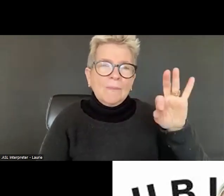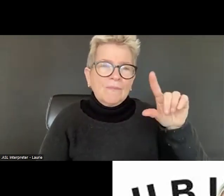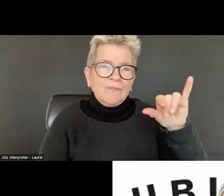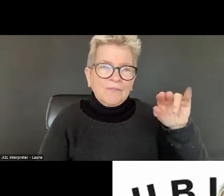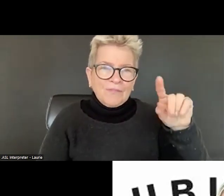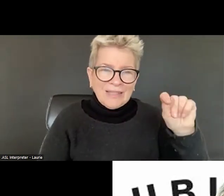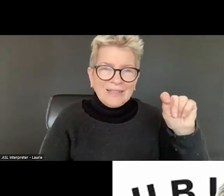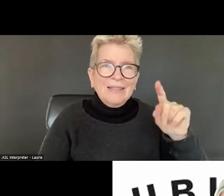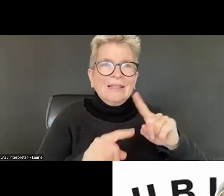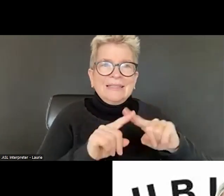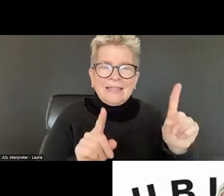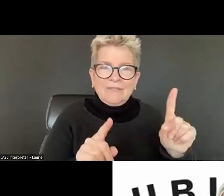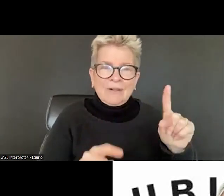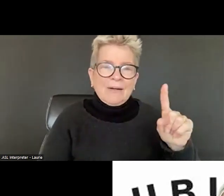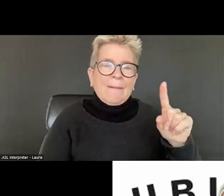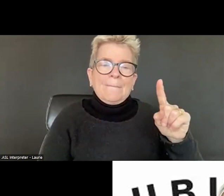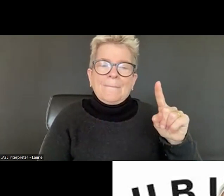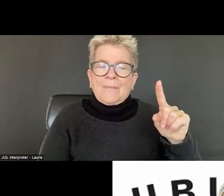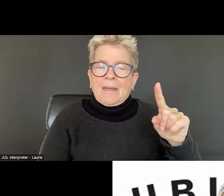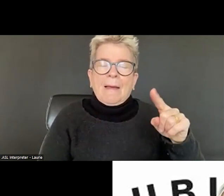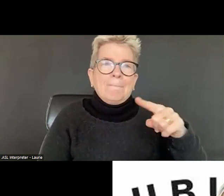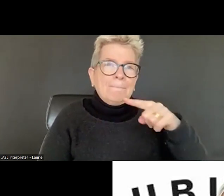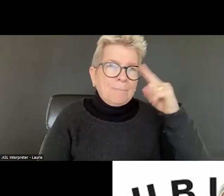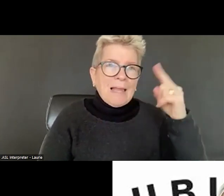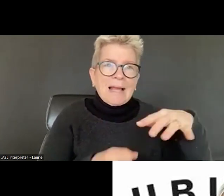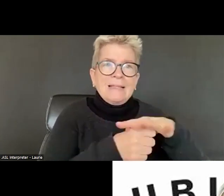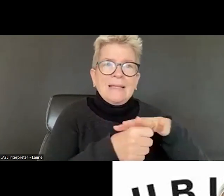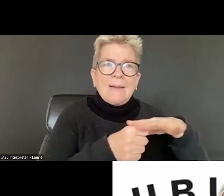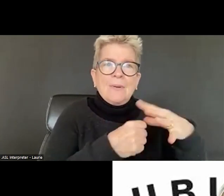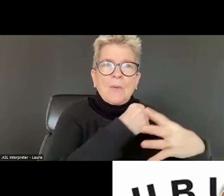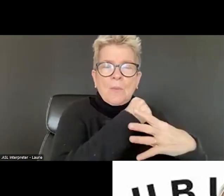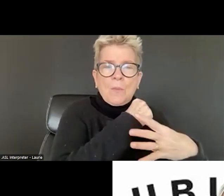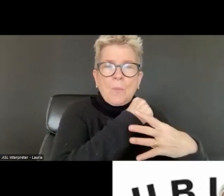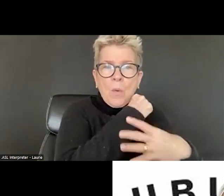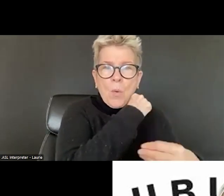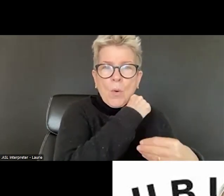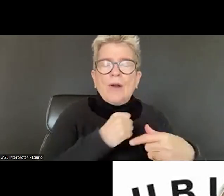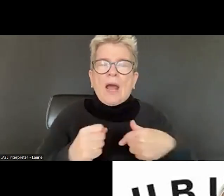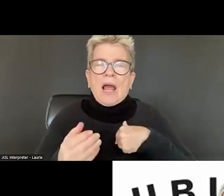day predominantly black neighborhood poor where I grew up in a predominantly white neighborhood and